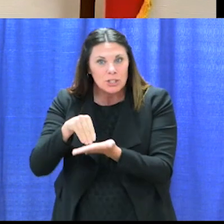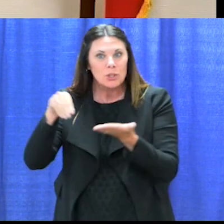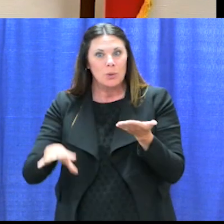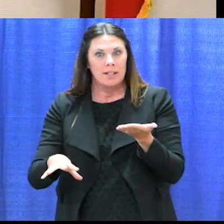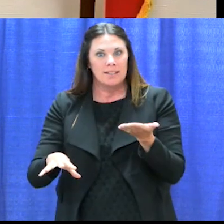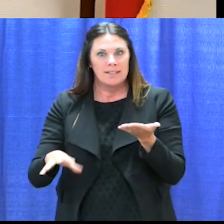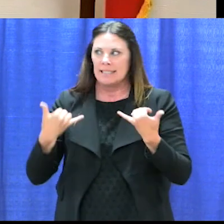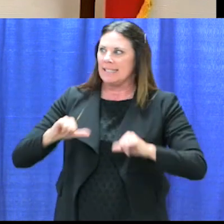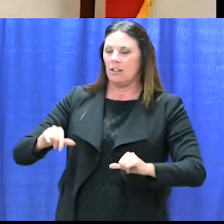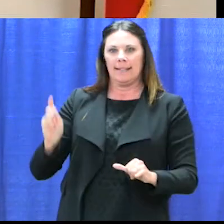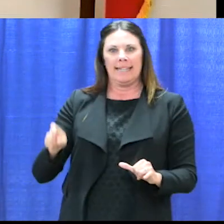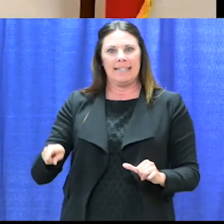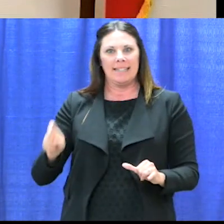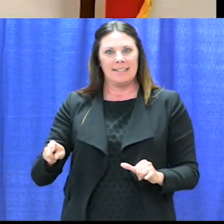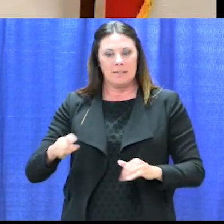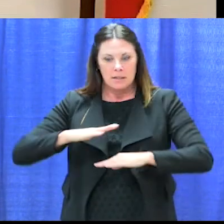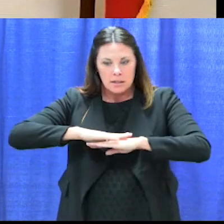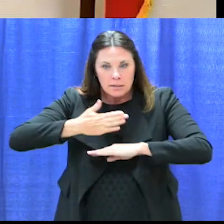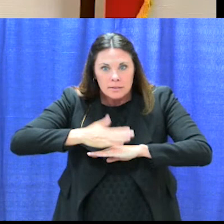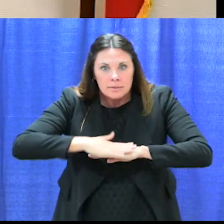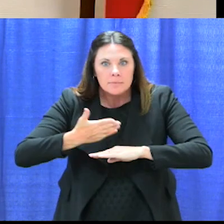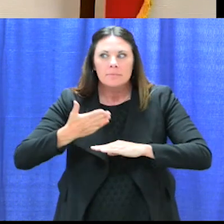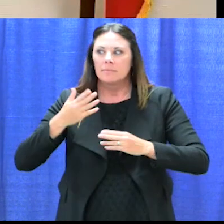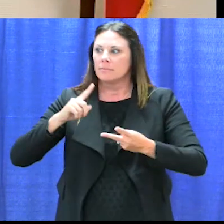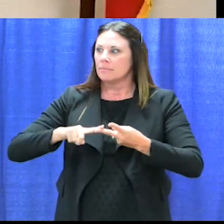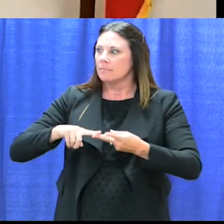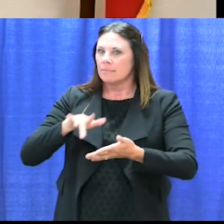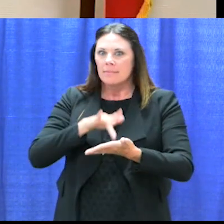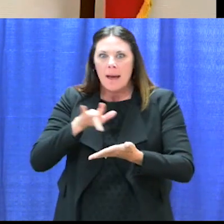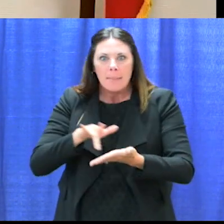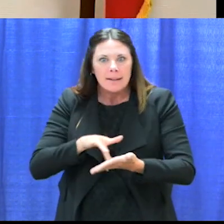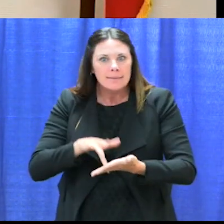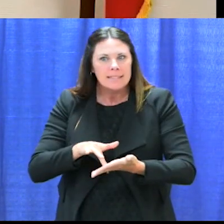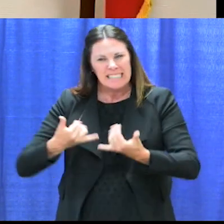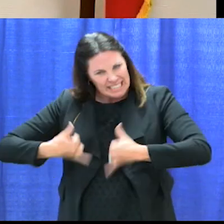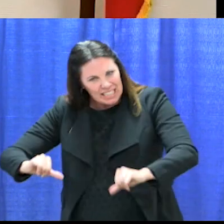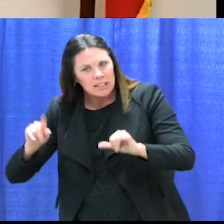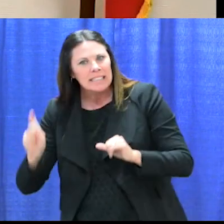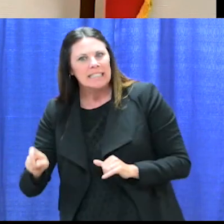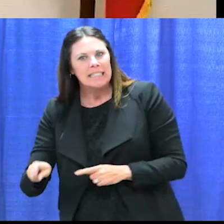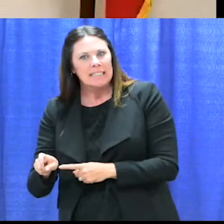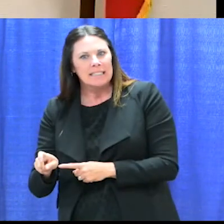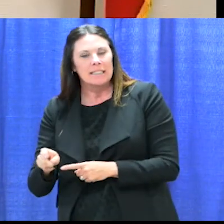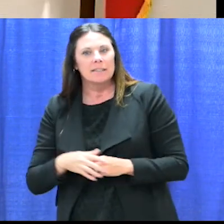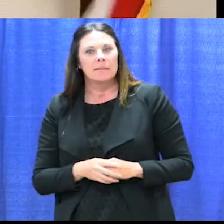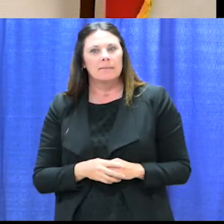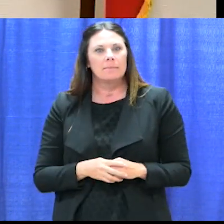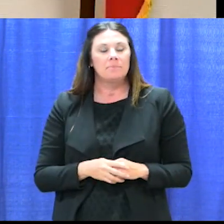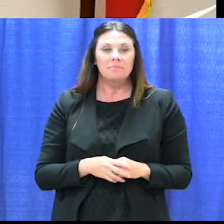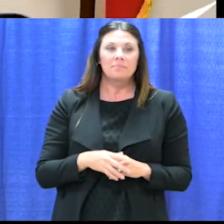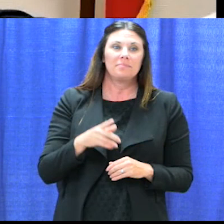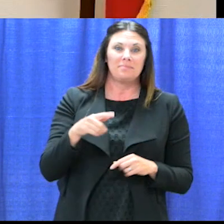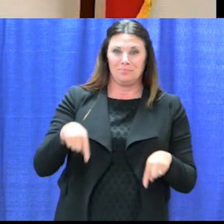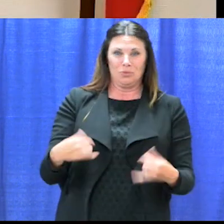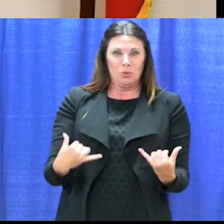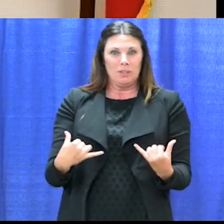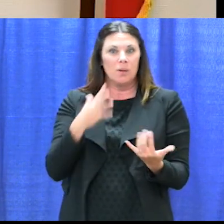A laptop, Chromebook, or a tablet you will hear that similarly the need for those who